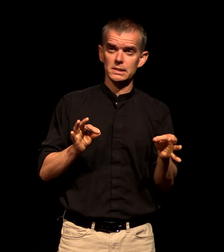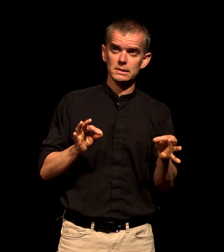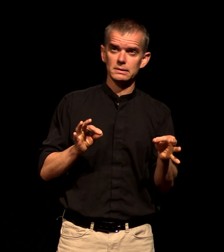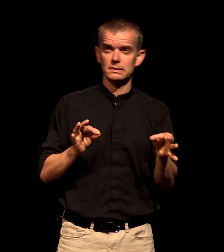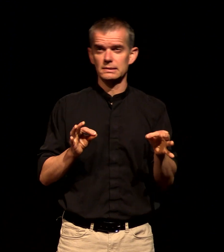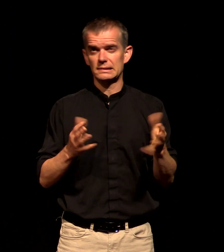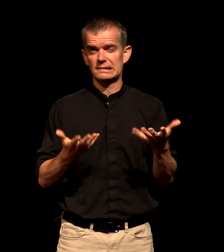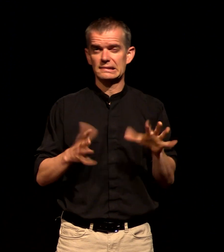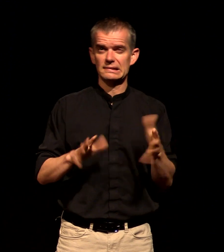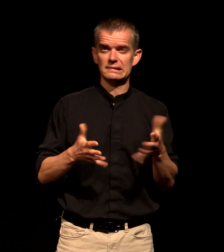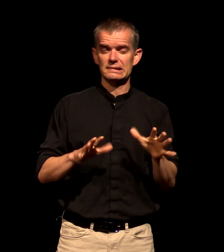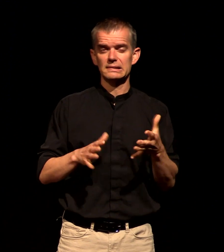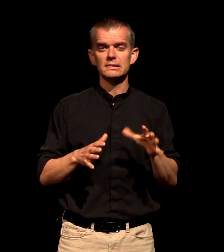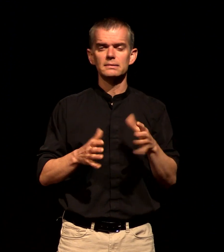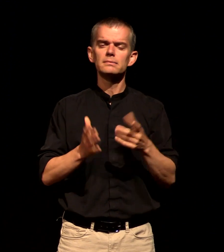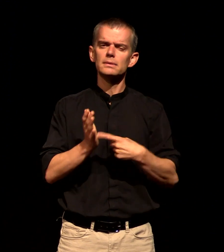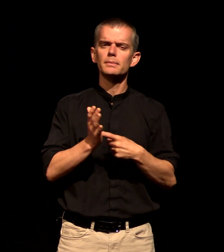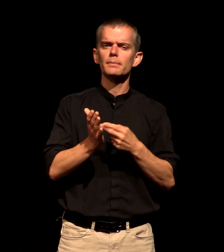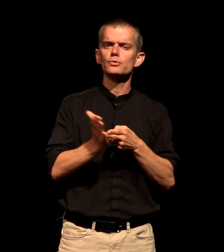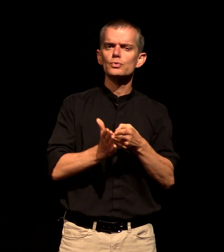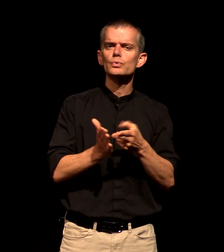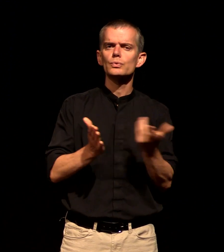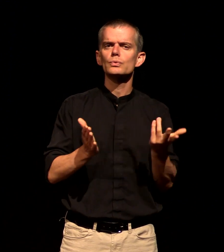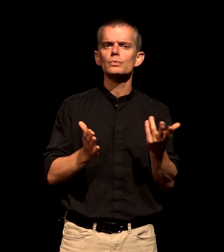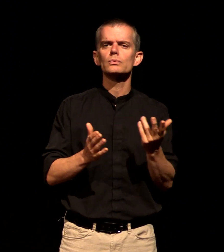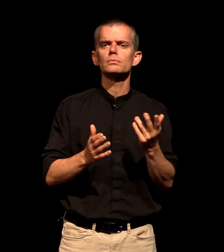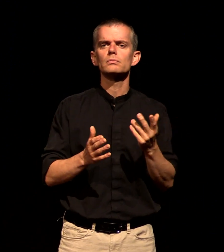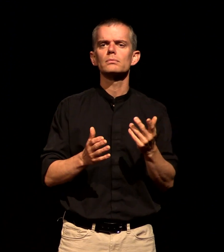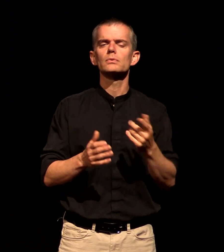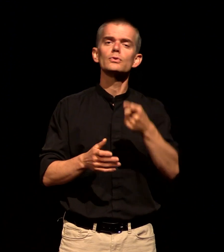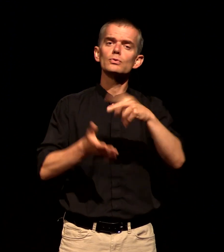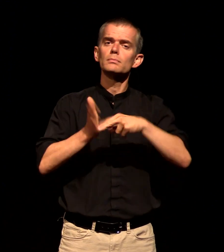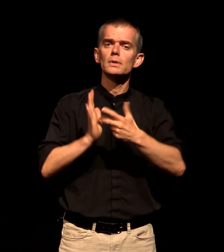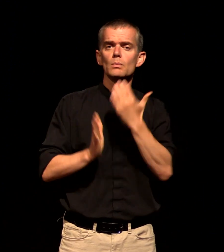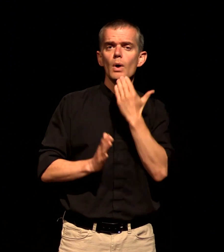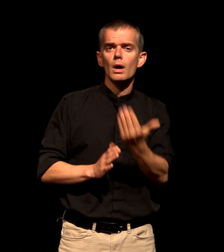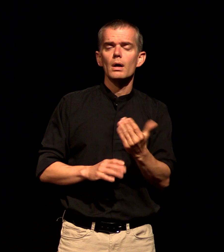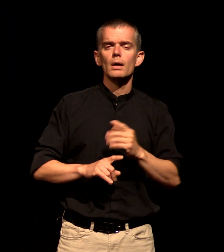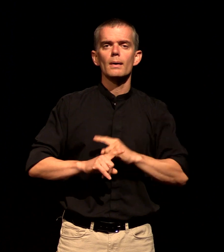verses that we may have plucked out of their context to support.